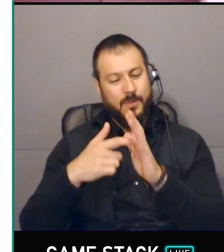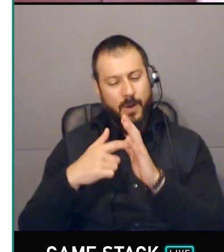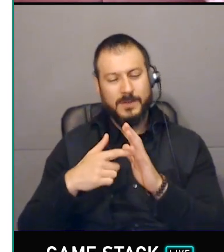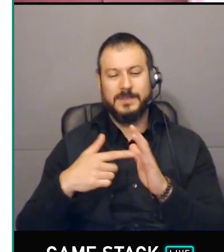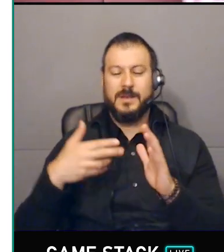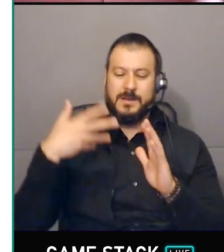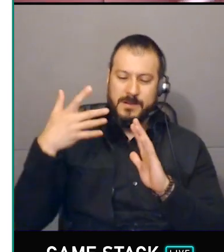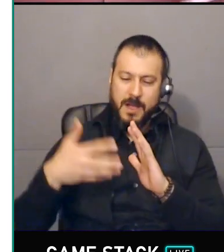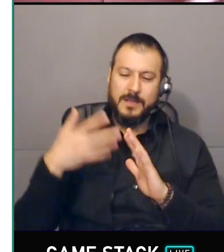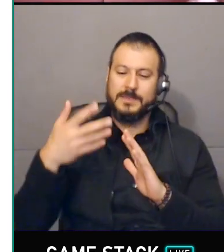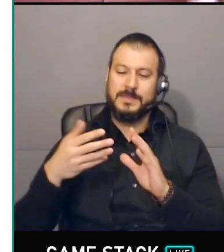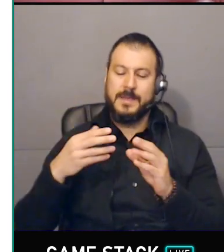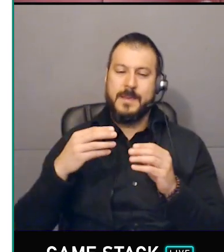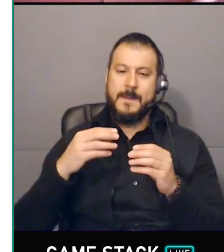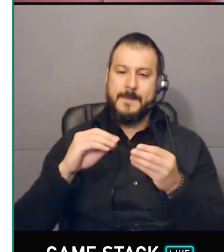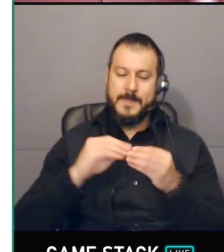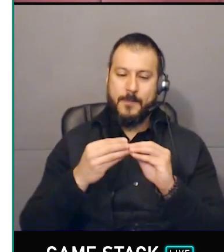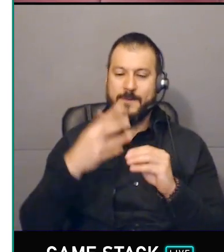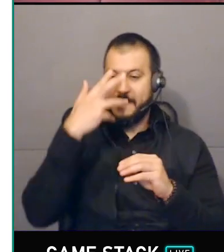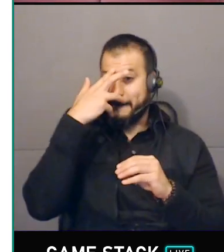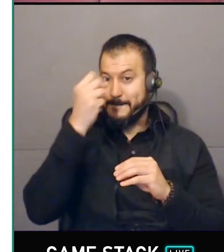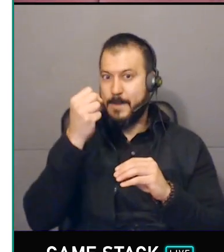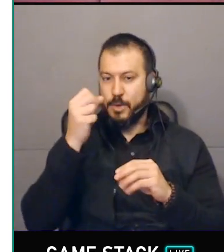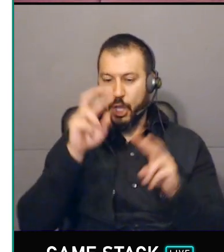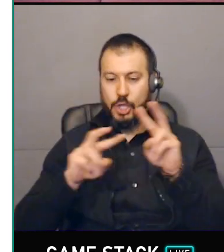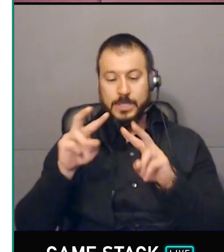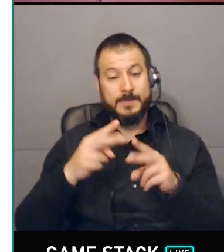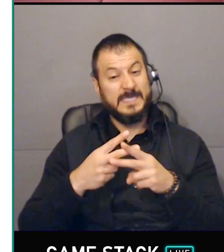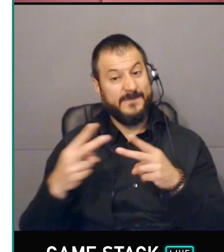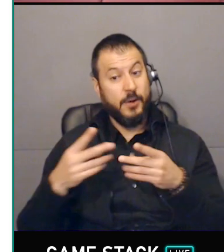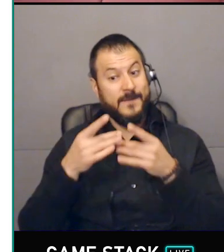constant number of memory lookups, It's very efficient computationally,